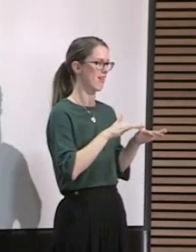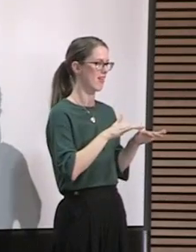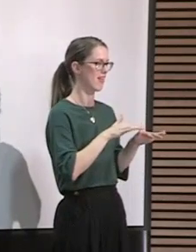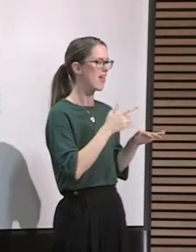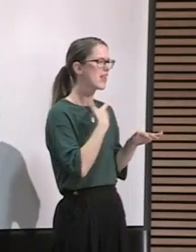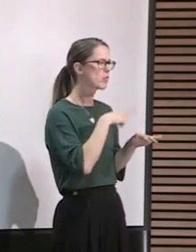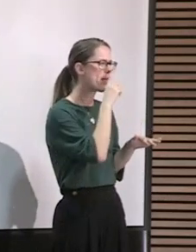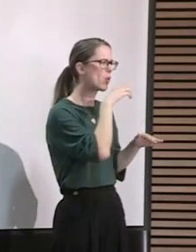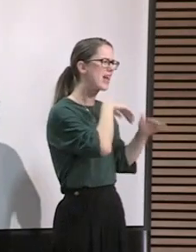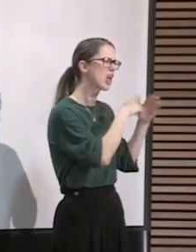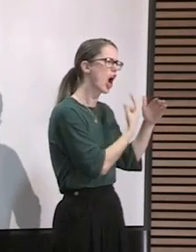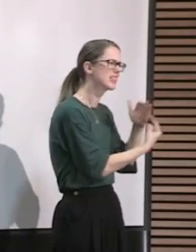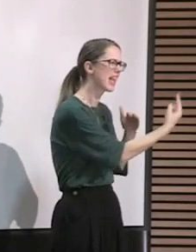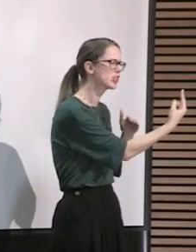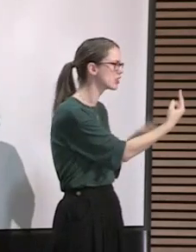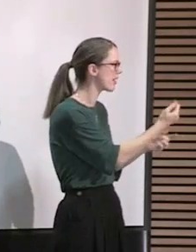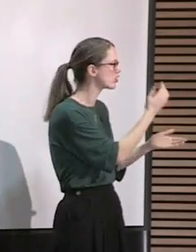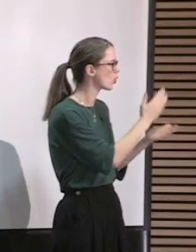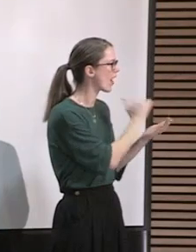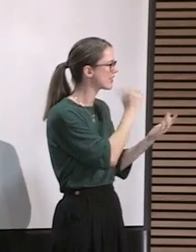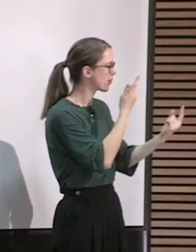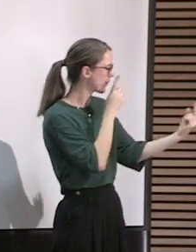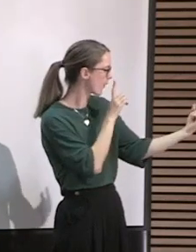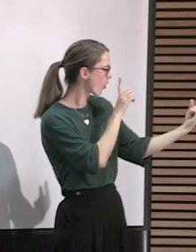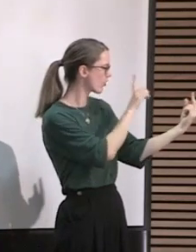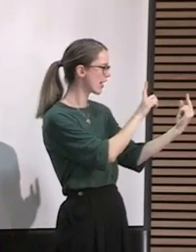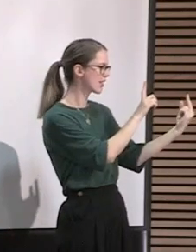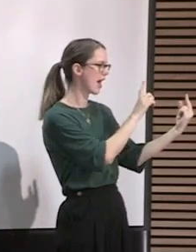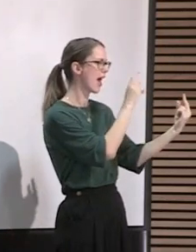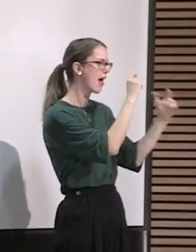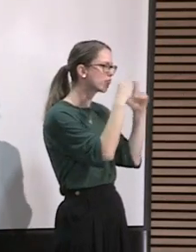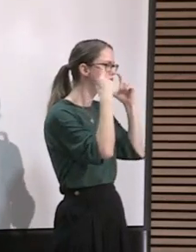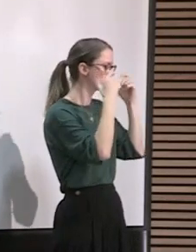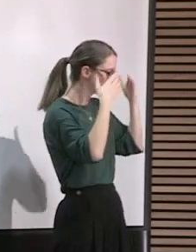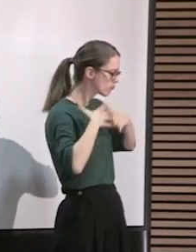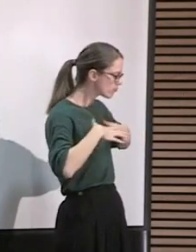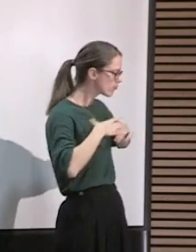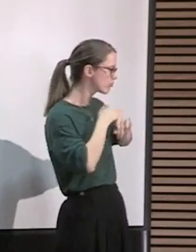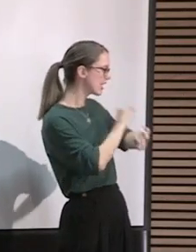in the testing cycle. Staff working in managed isolation take protective measures. That's the reason we have them